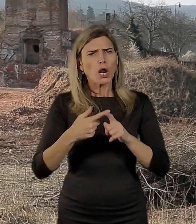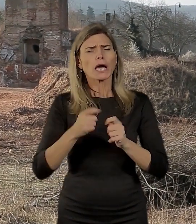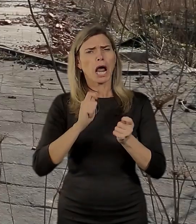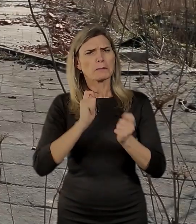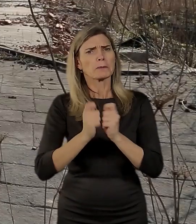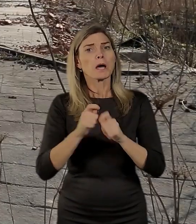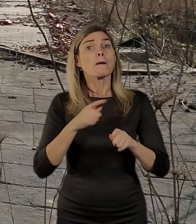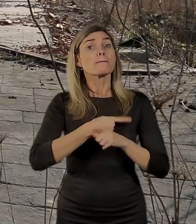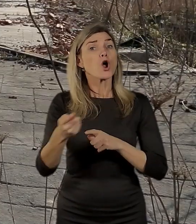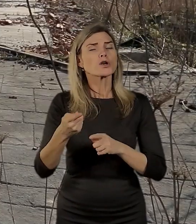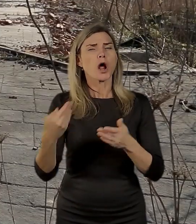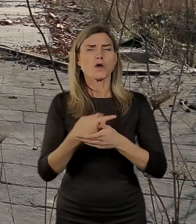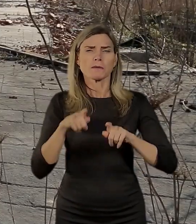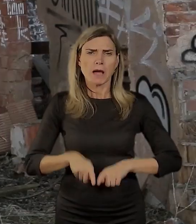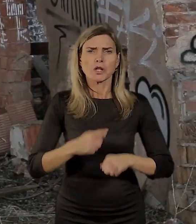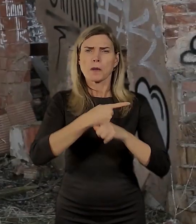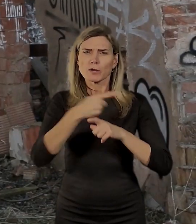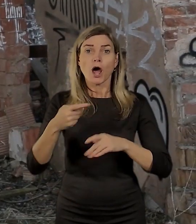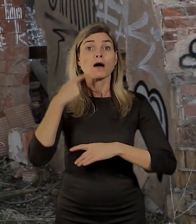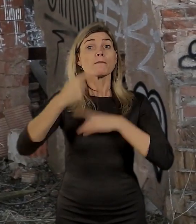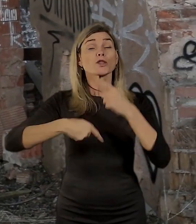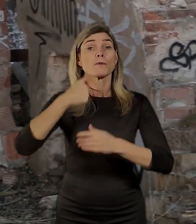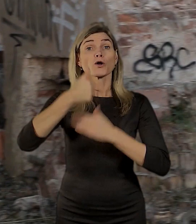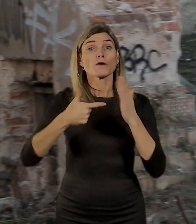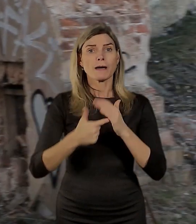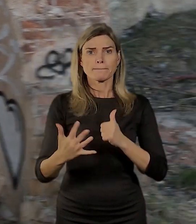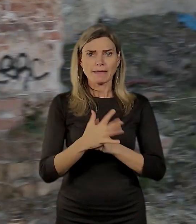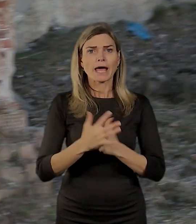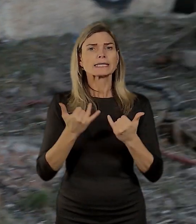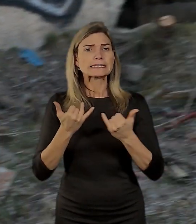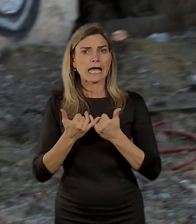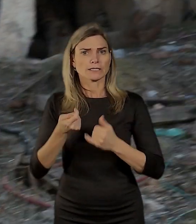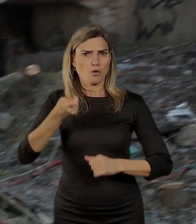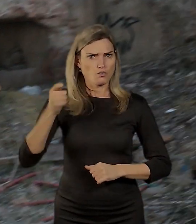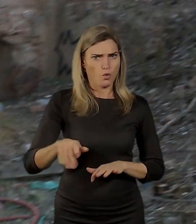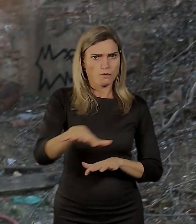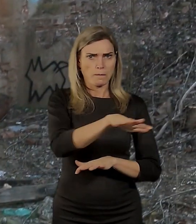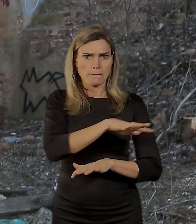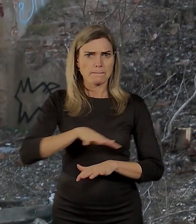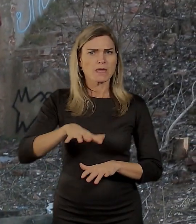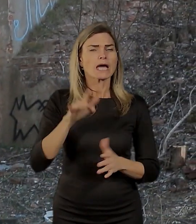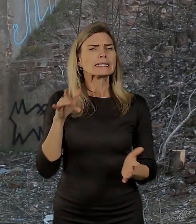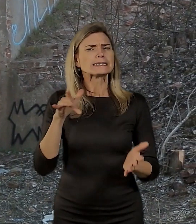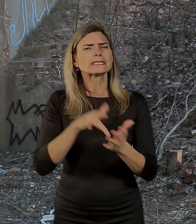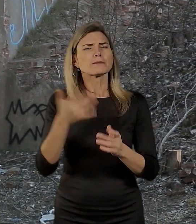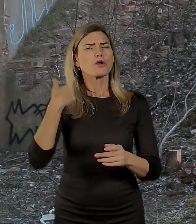a modern residential district. When I first came to the land, I had a great feeling about it.